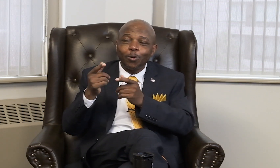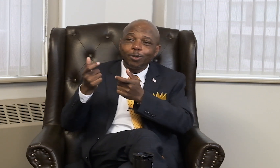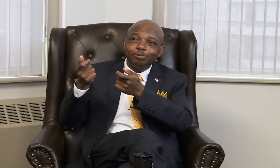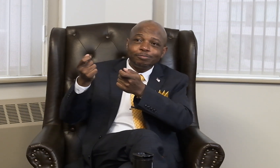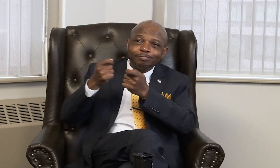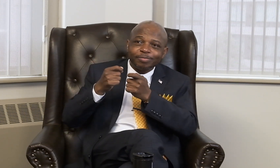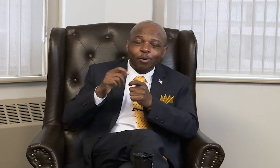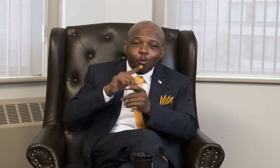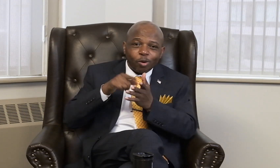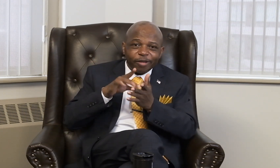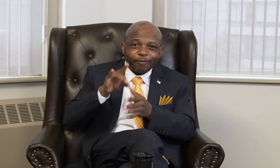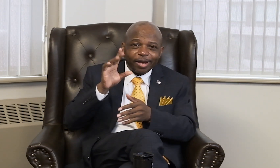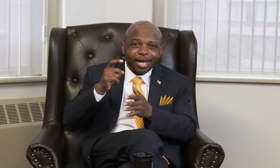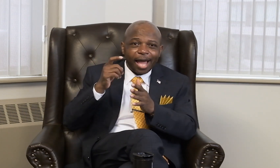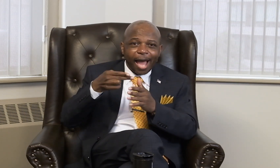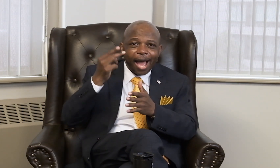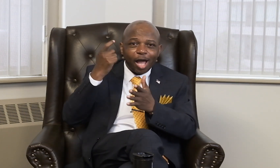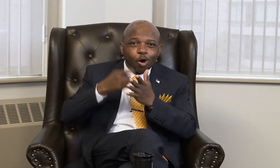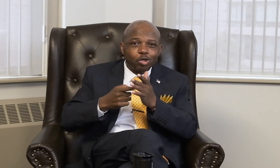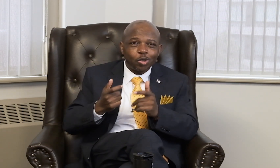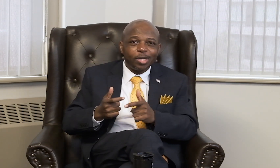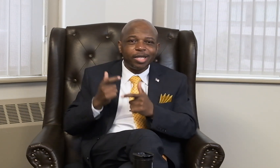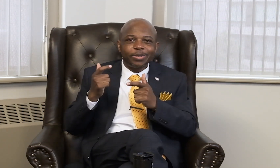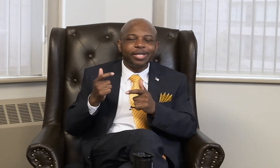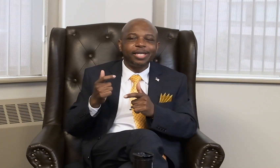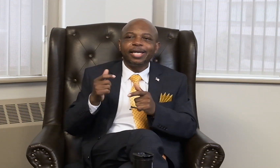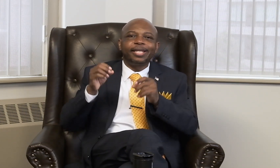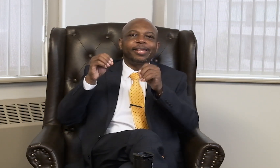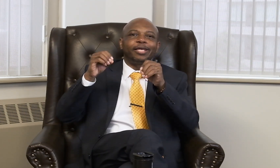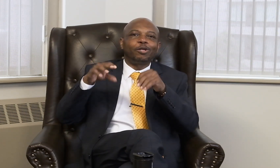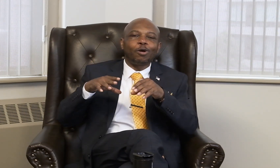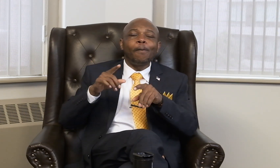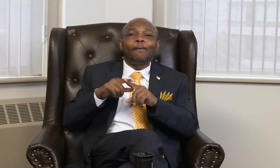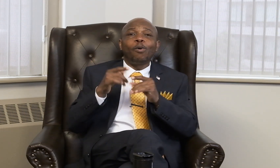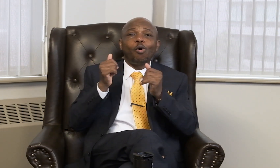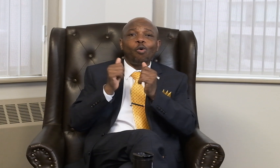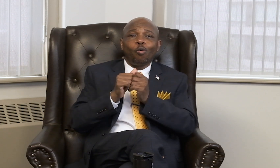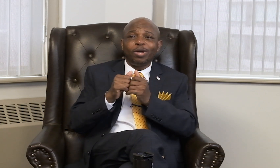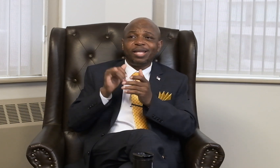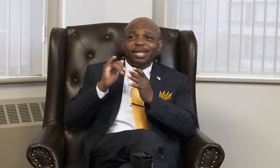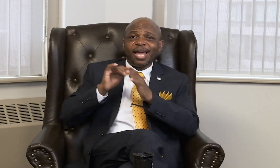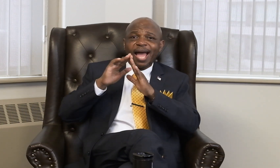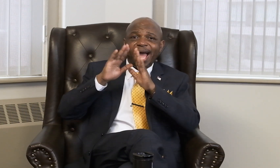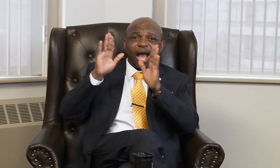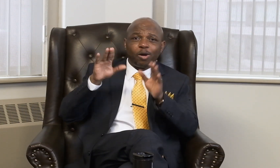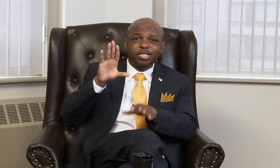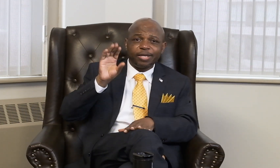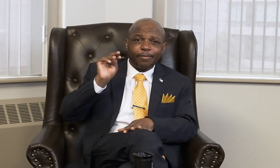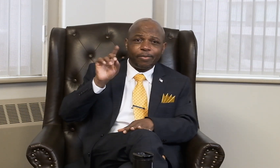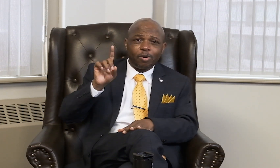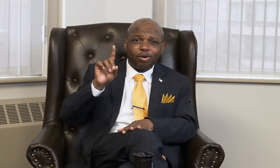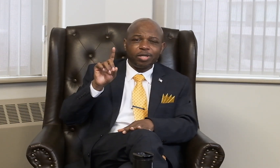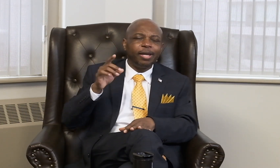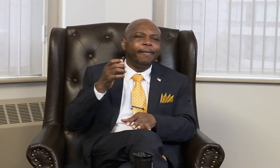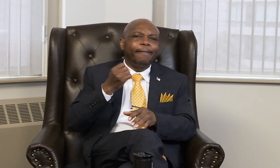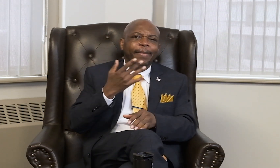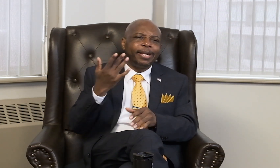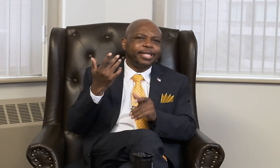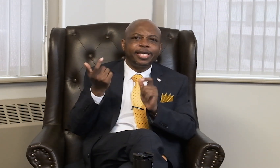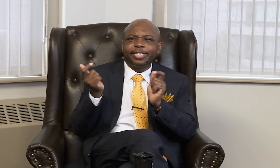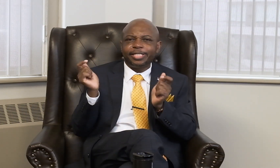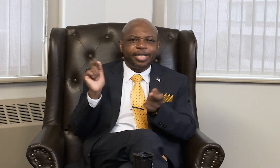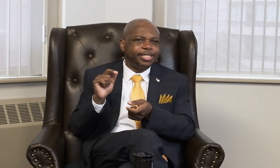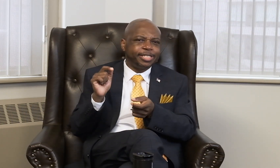here in this state, they decline the opportunity. But, with this new Housing Bond bill the state is